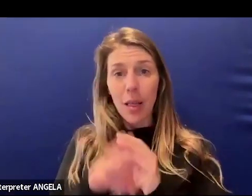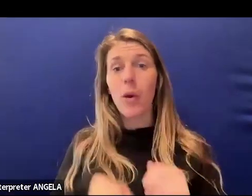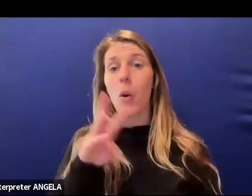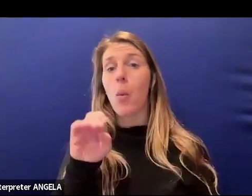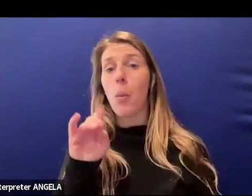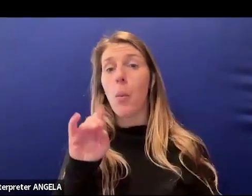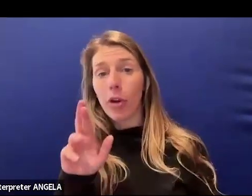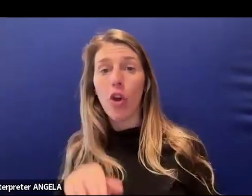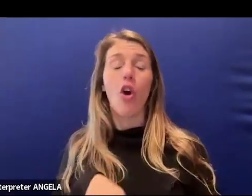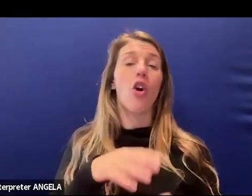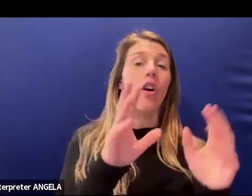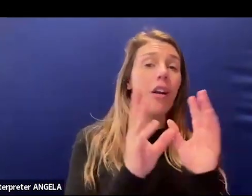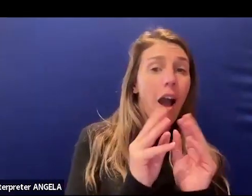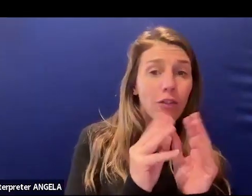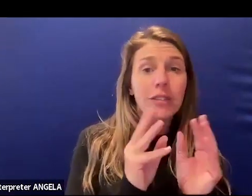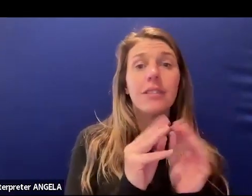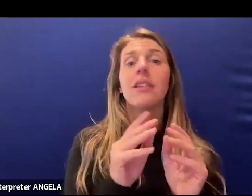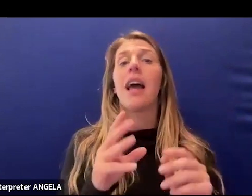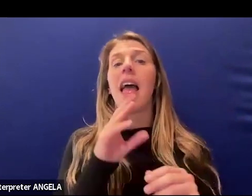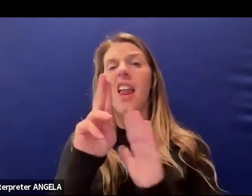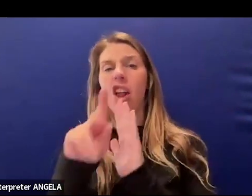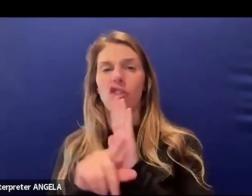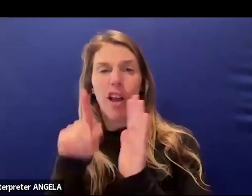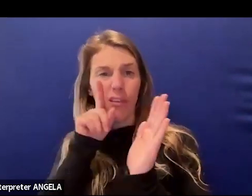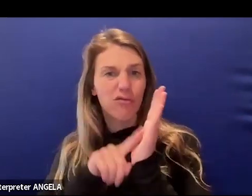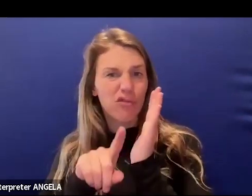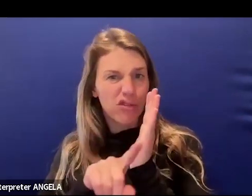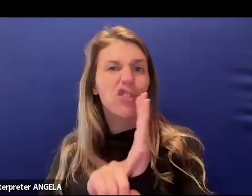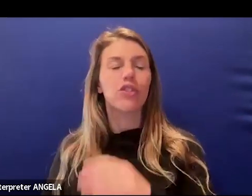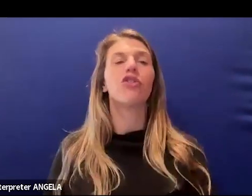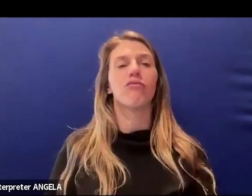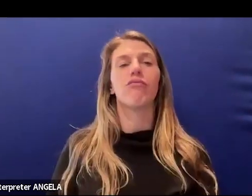with them, webinars, we send them to conferences, and do undergraduate research.